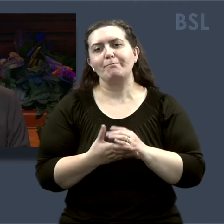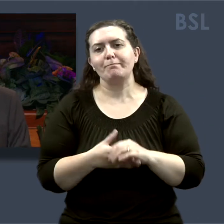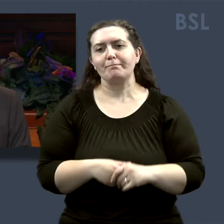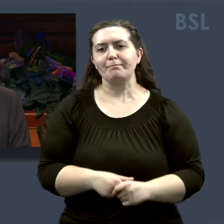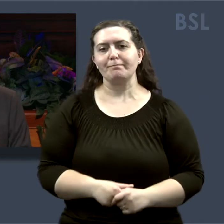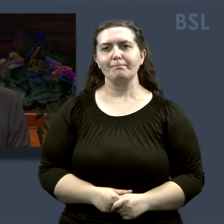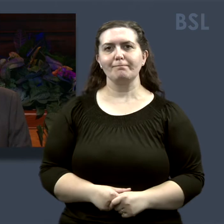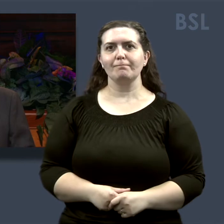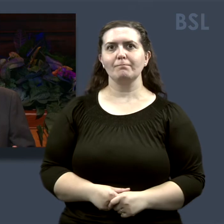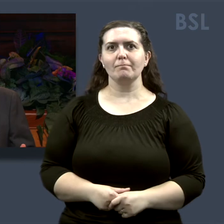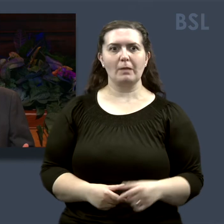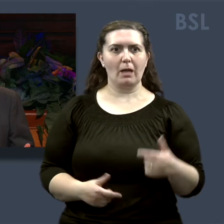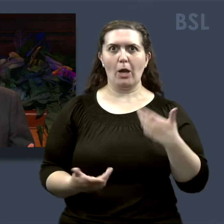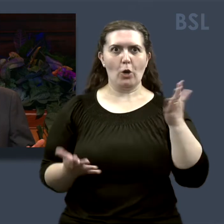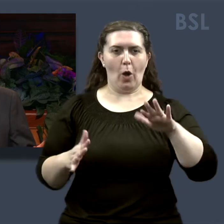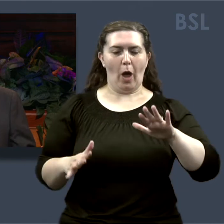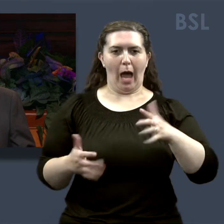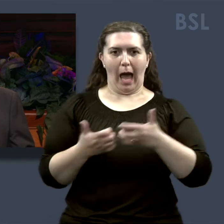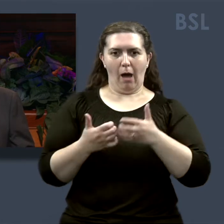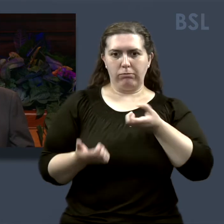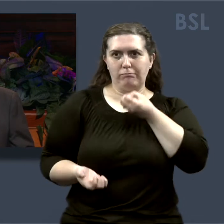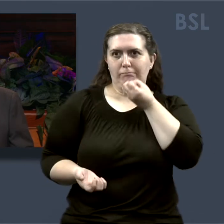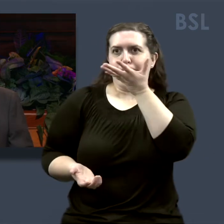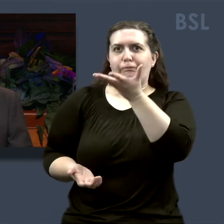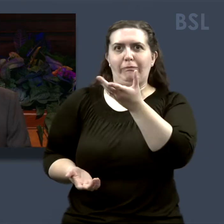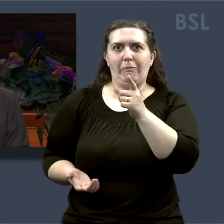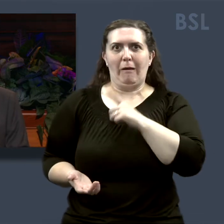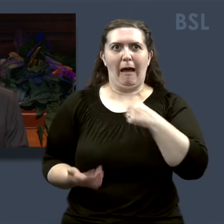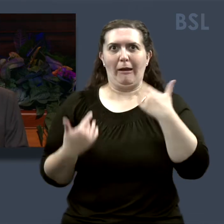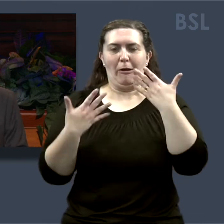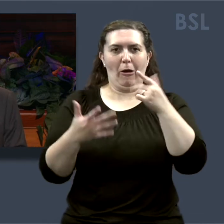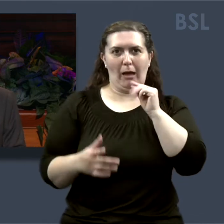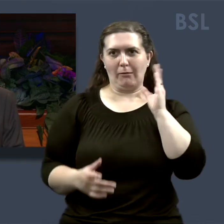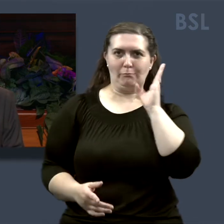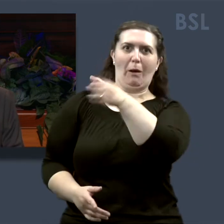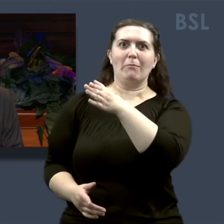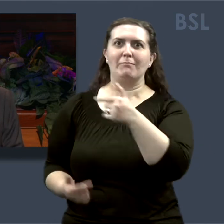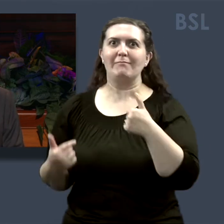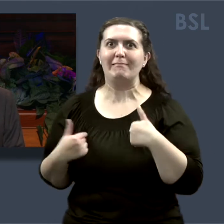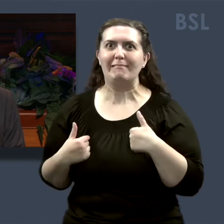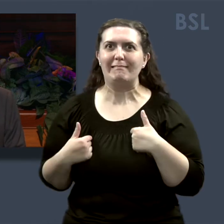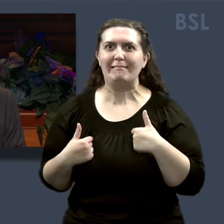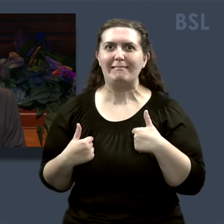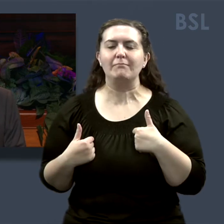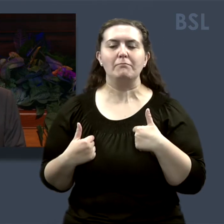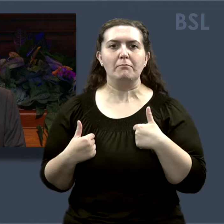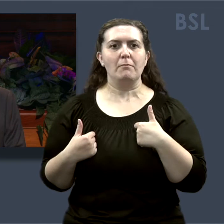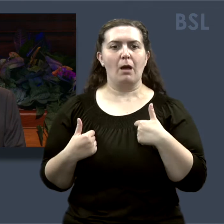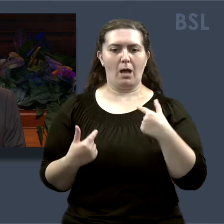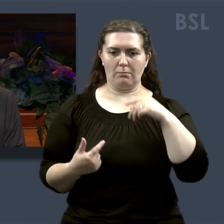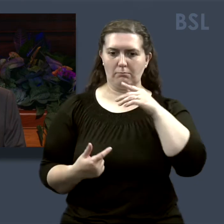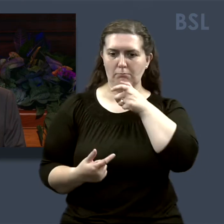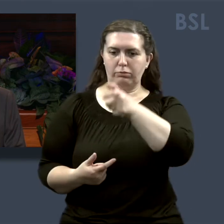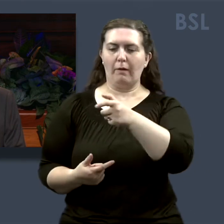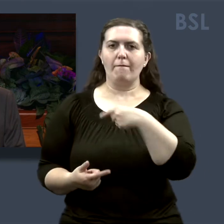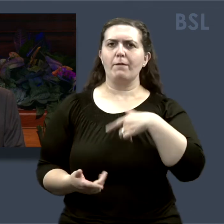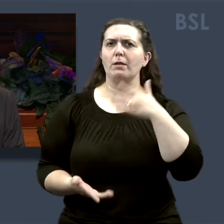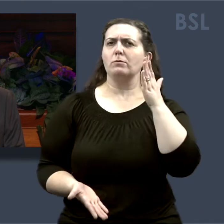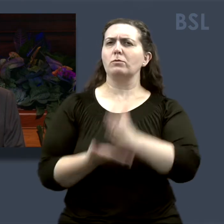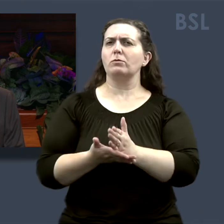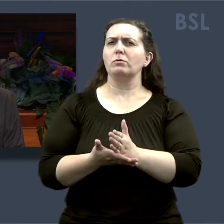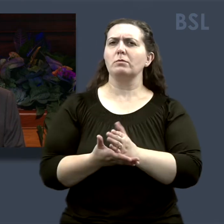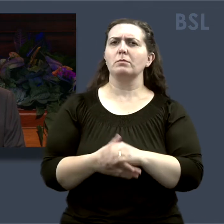“‘Where had that come from?’ I wondered. I didn’t know I had it in me. But the words felt true.